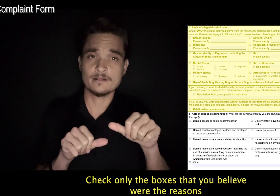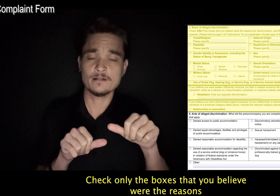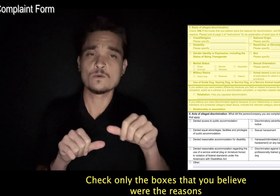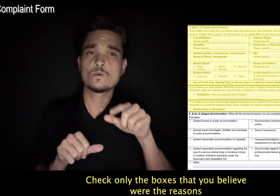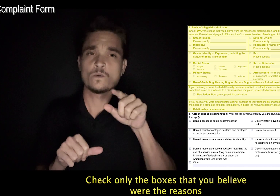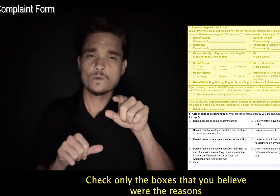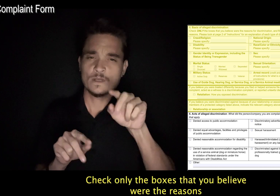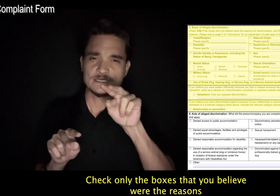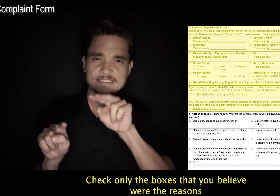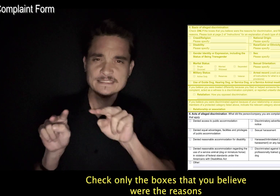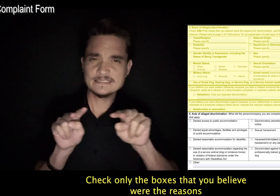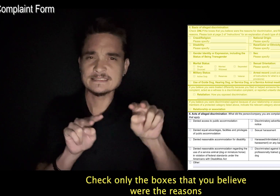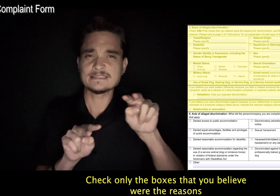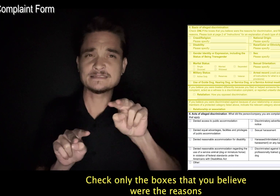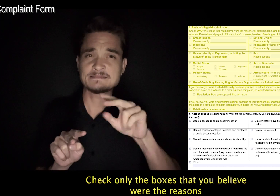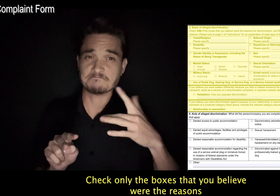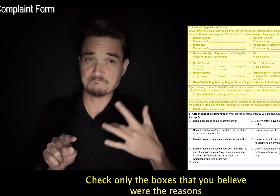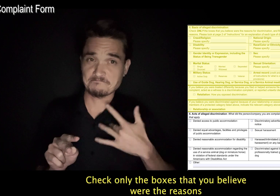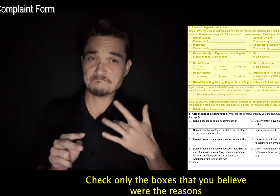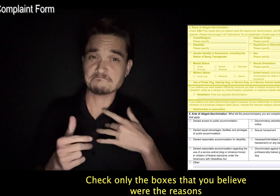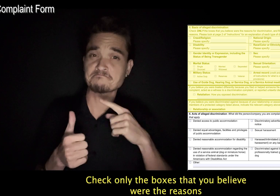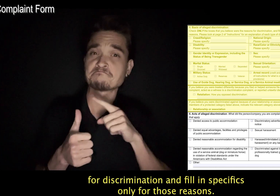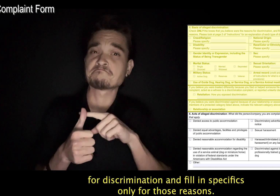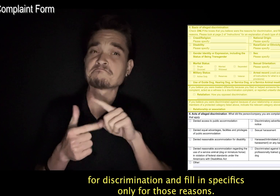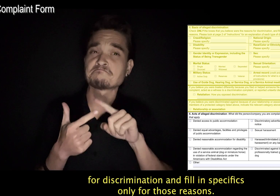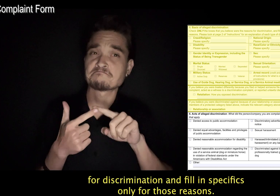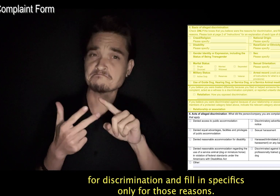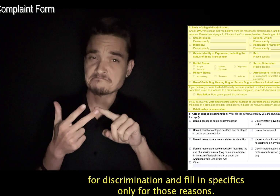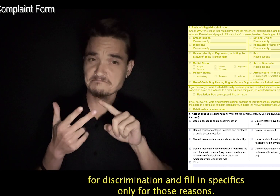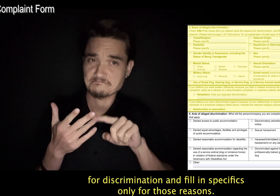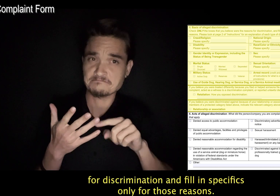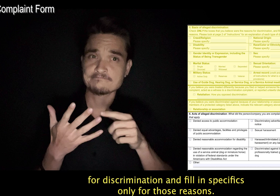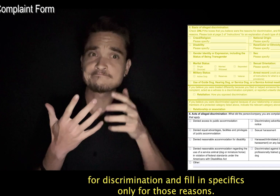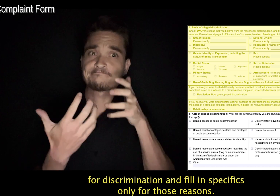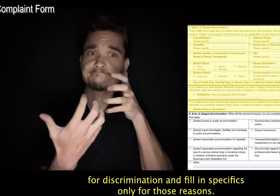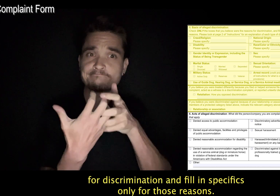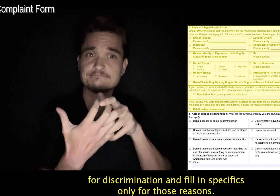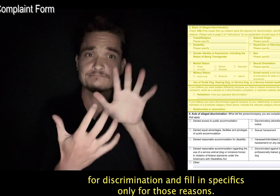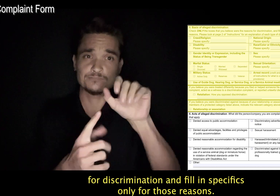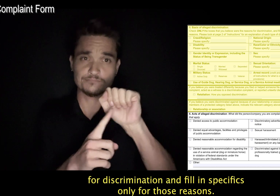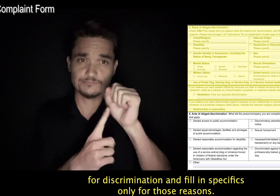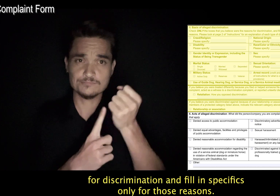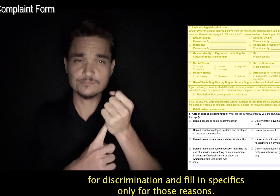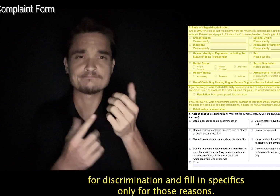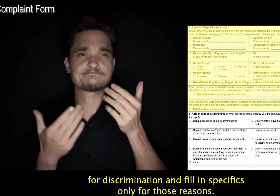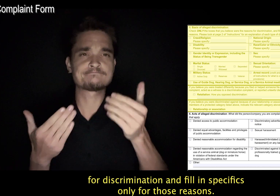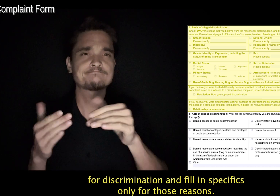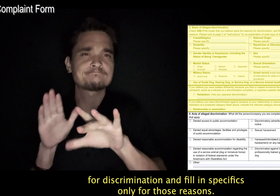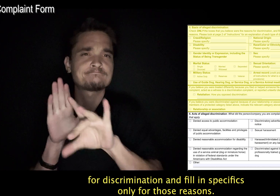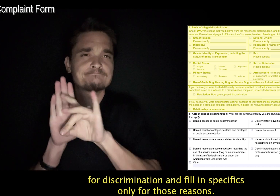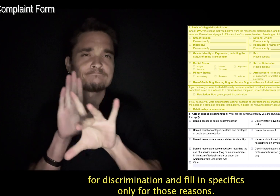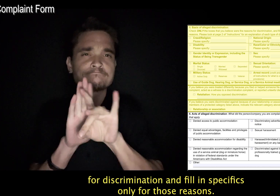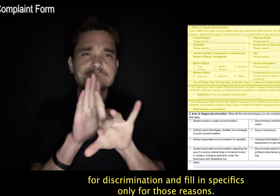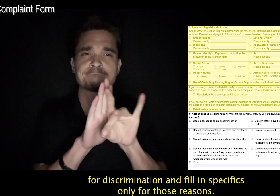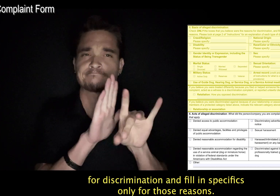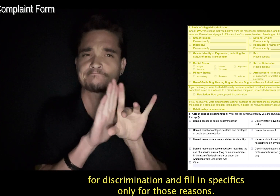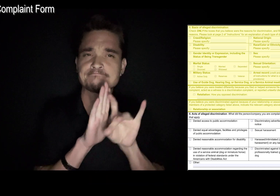Check only the boxes that you believe were the reasons for discrimination and fill in specifics only for those reasons.